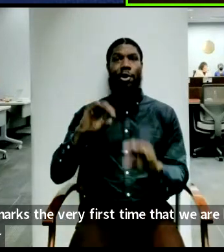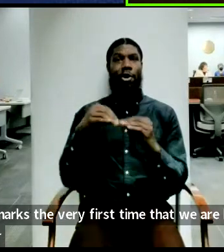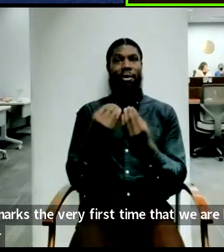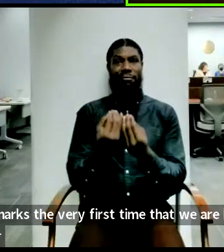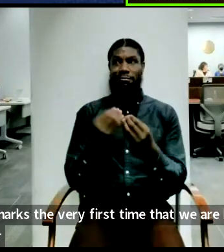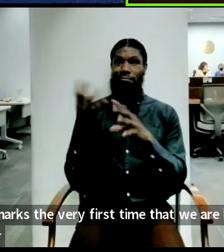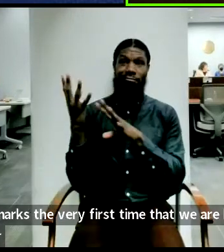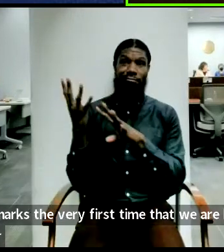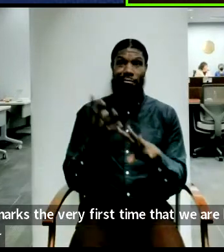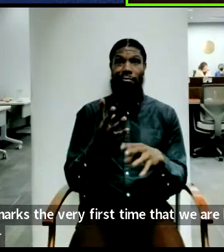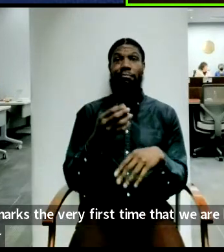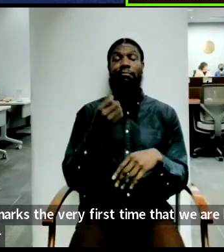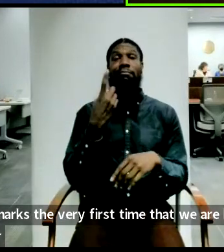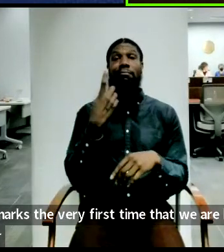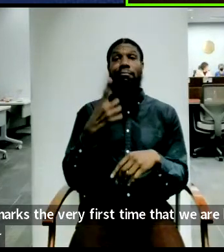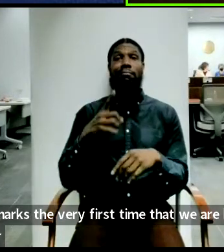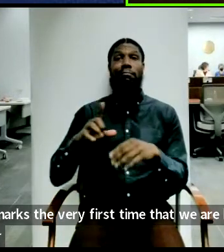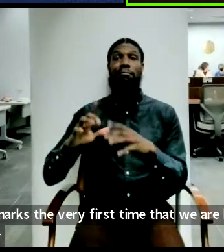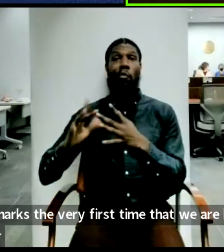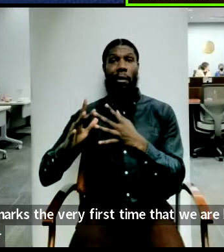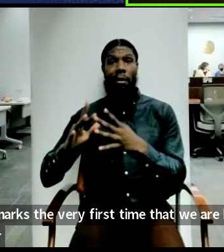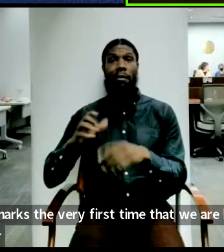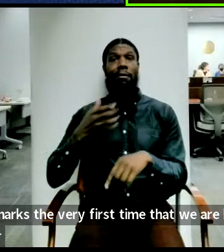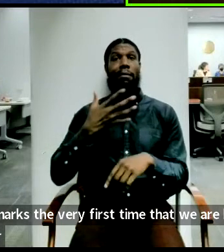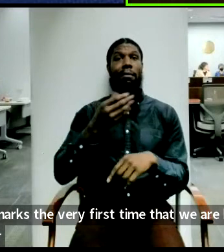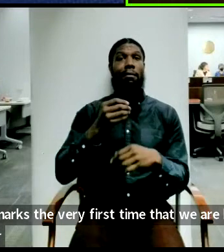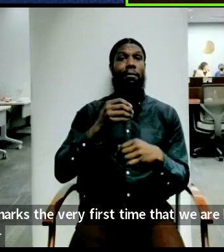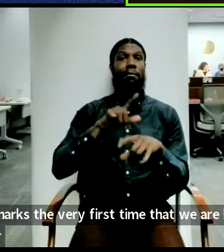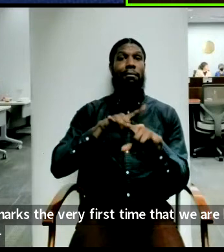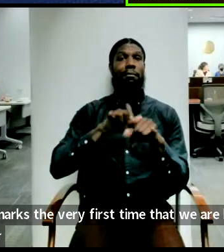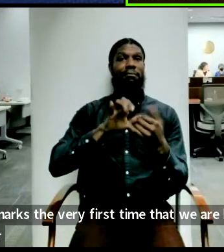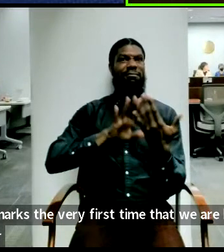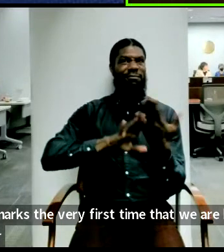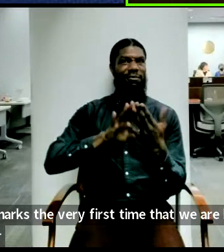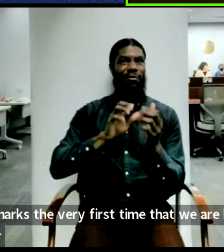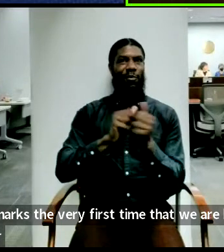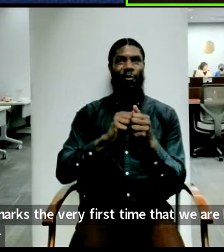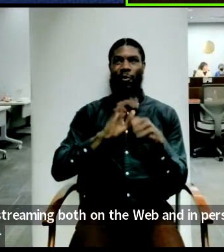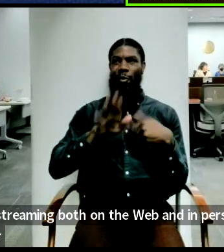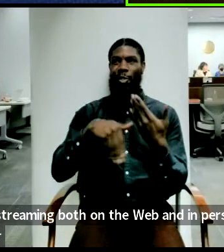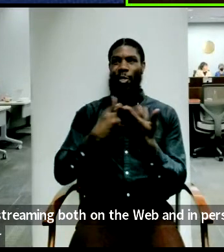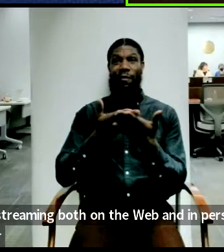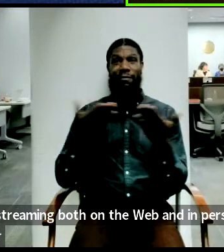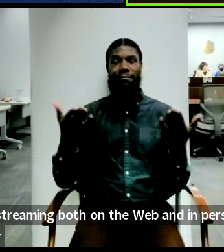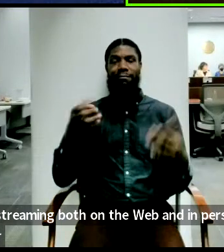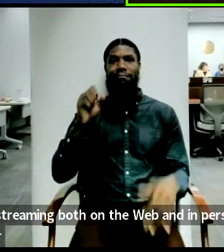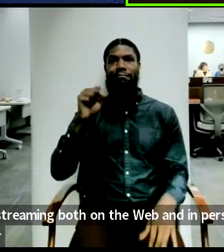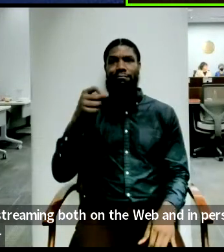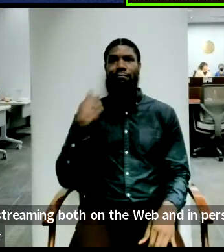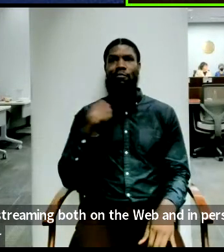on the Web and in person with all of you. Although we did do that hybrid um kind